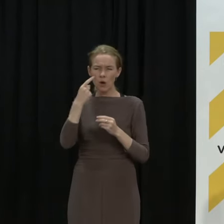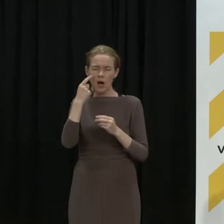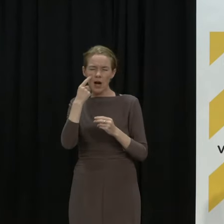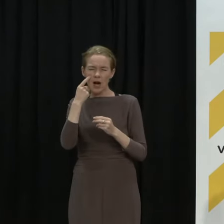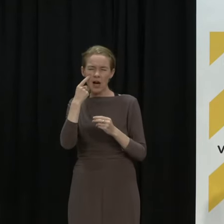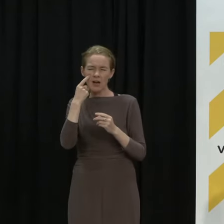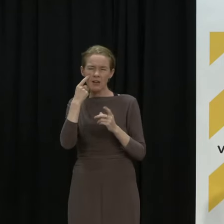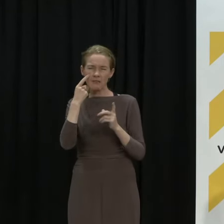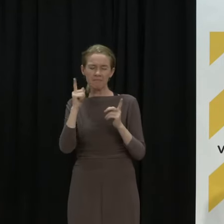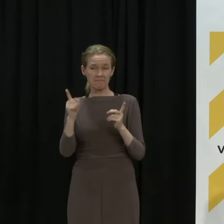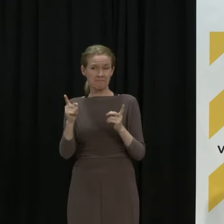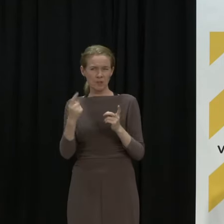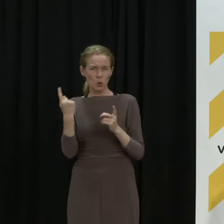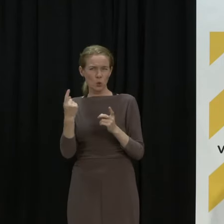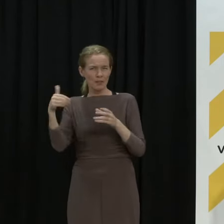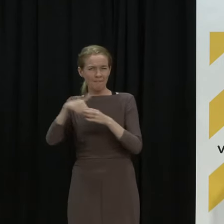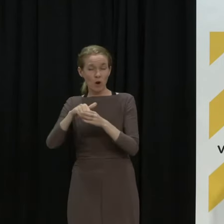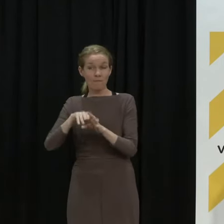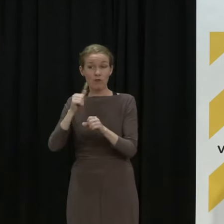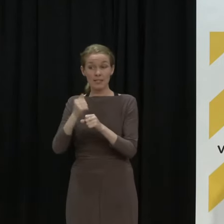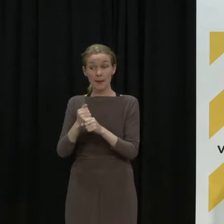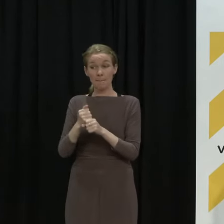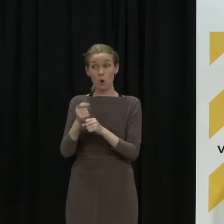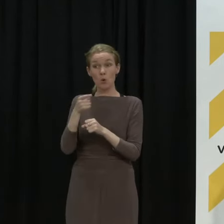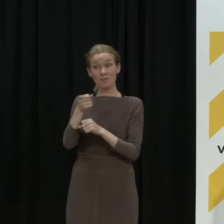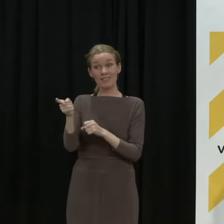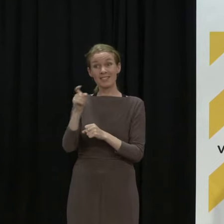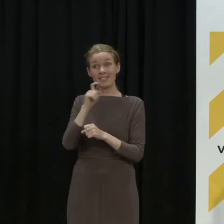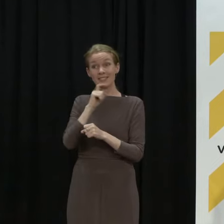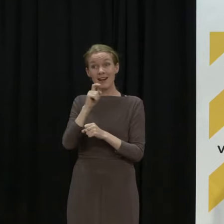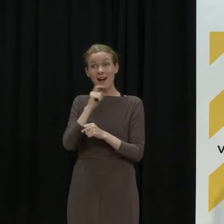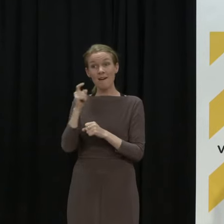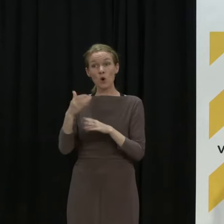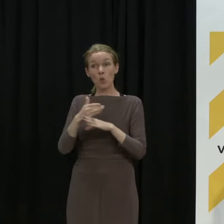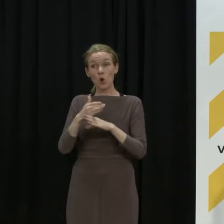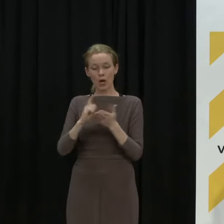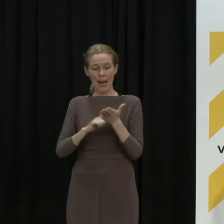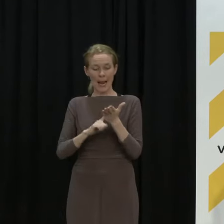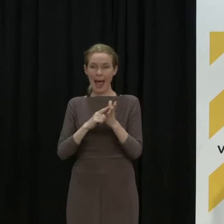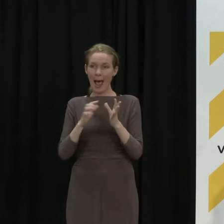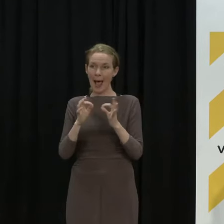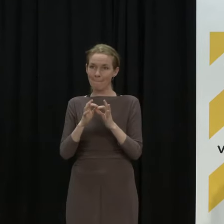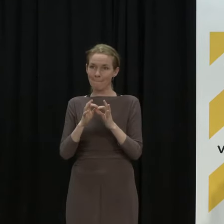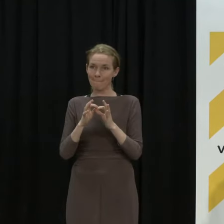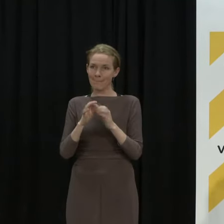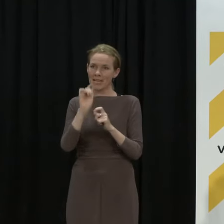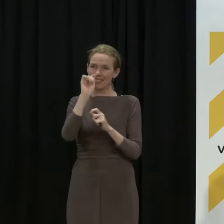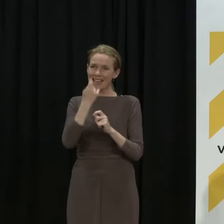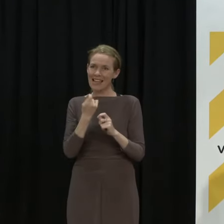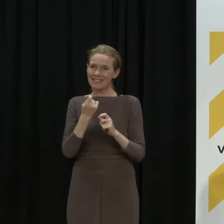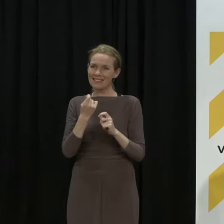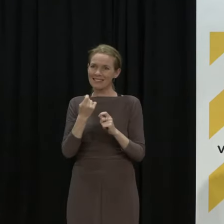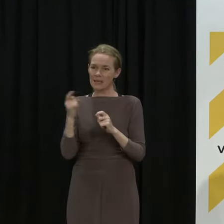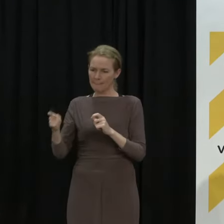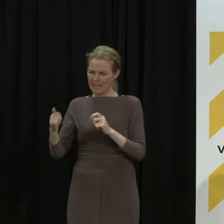workforce or anyone crossing the boundaries? We have been consulting on our frontline health workforce as I foreshadowed yesterday,